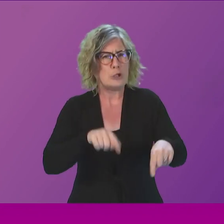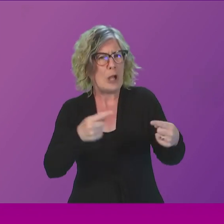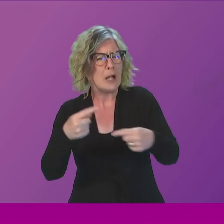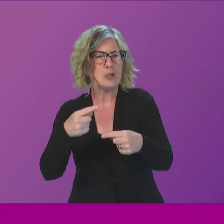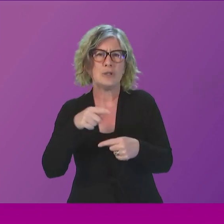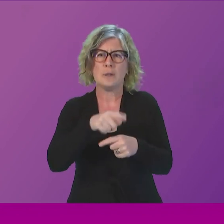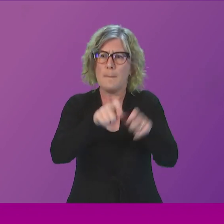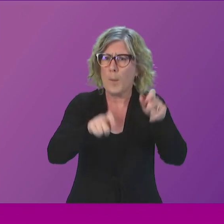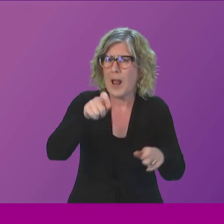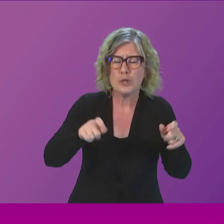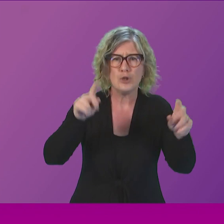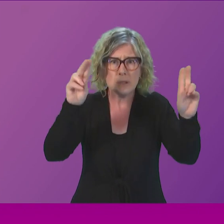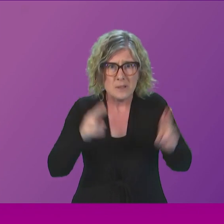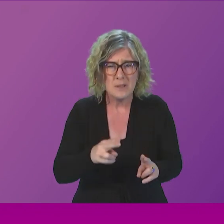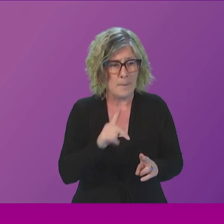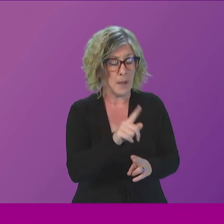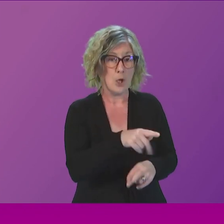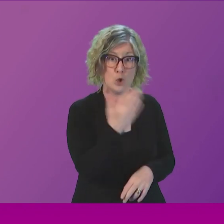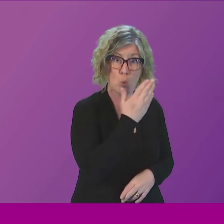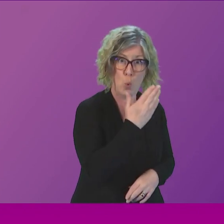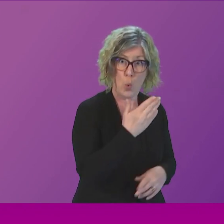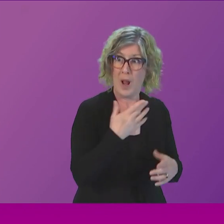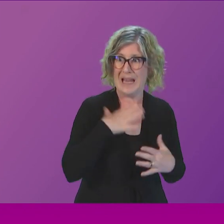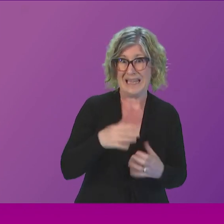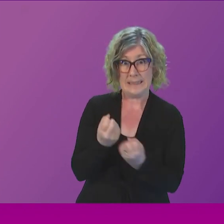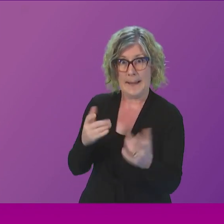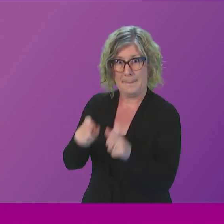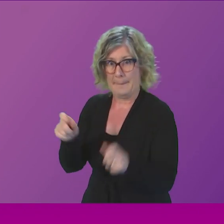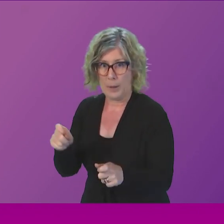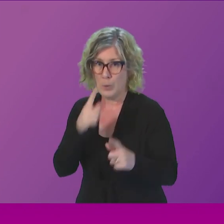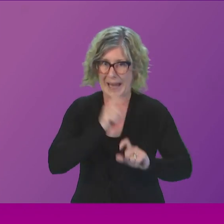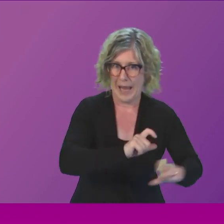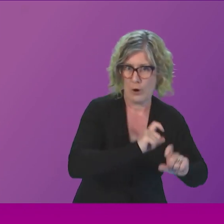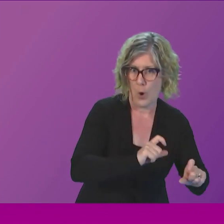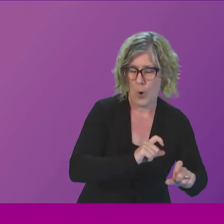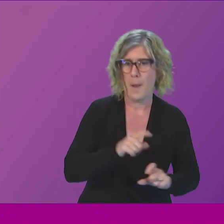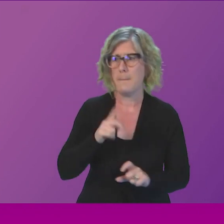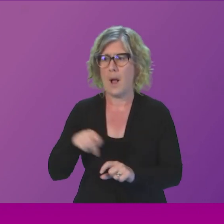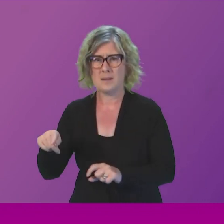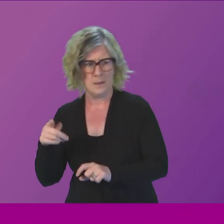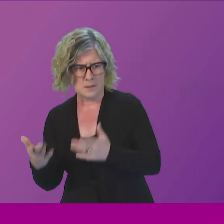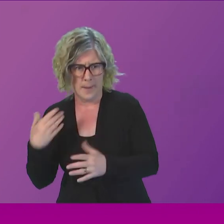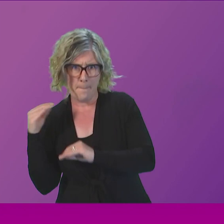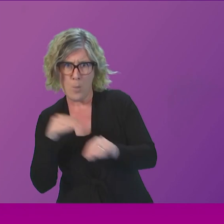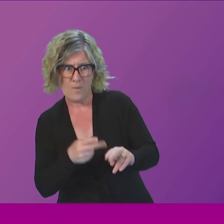Schools need pupils in order to be viable, and school rolls rely on communities retaining or attracting families into their area.